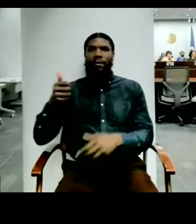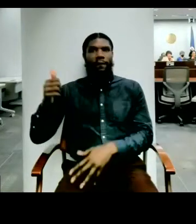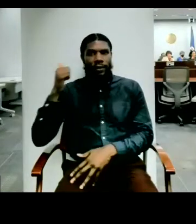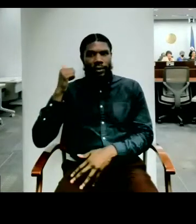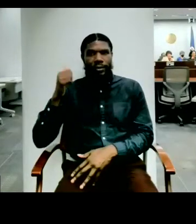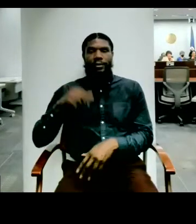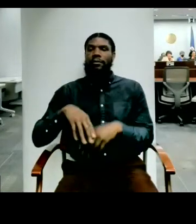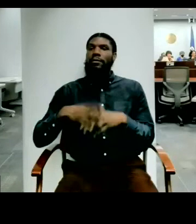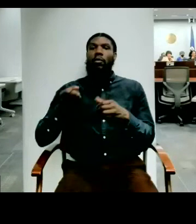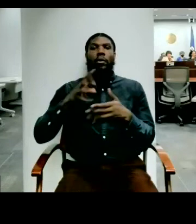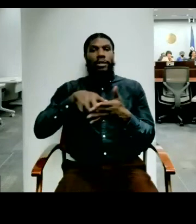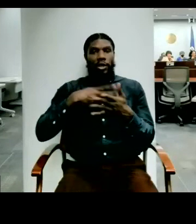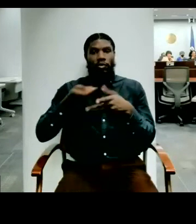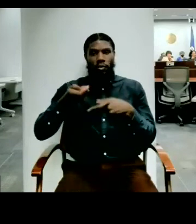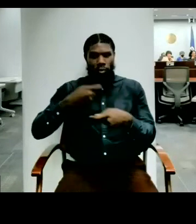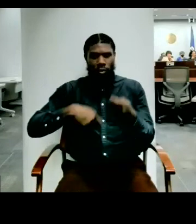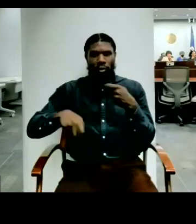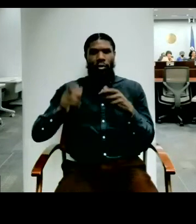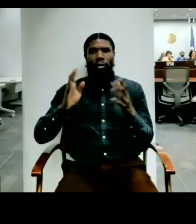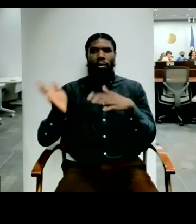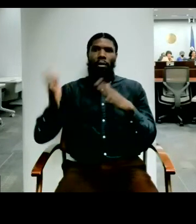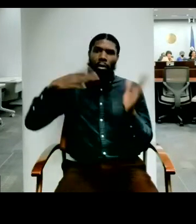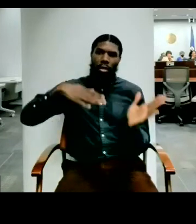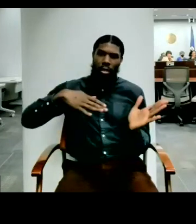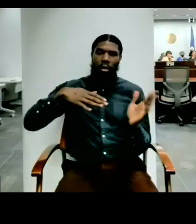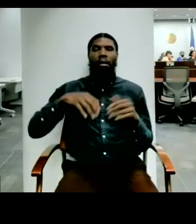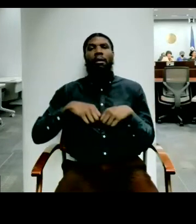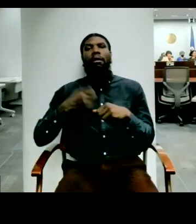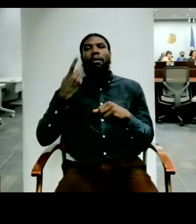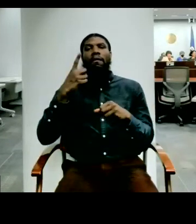around a schedule to allow someone not to work at a certain time or to take a short prayer